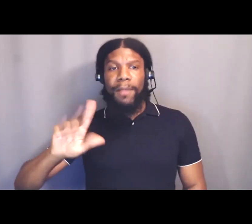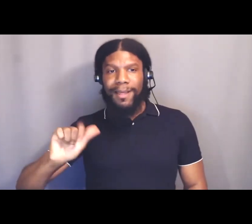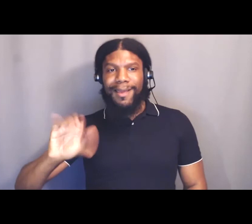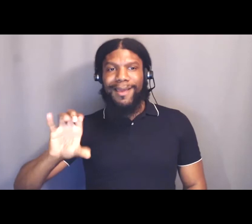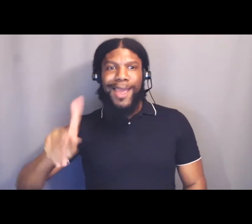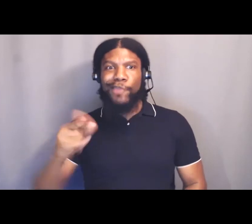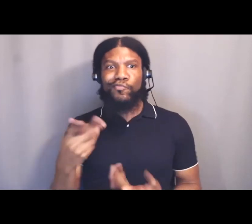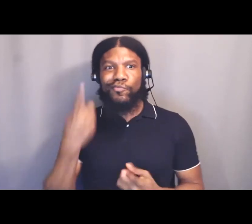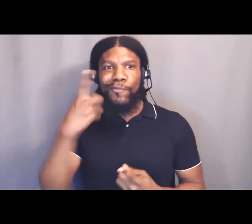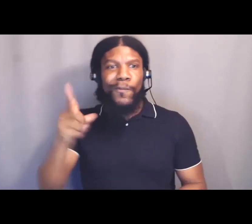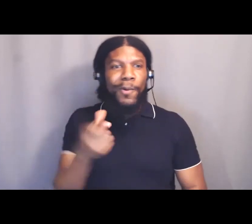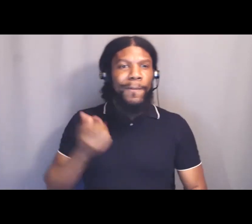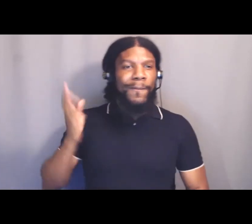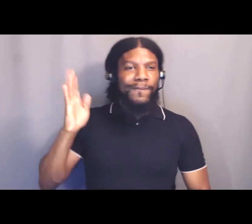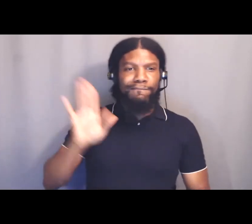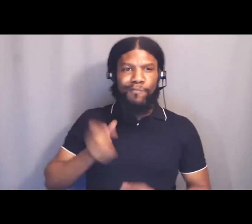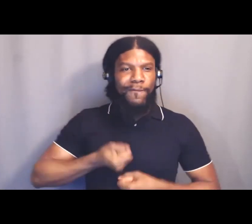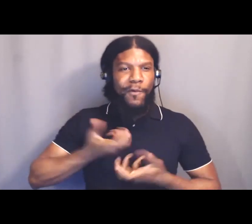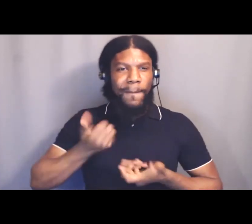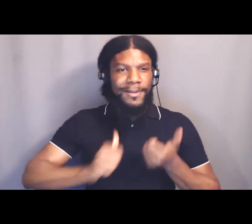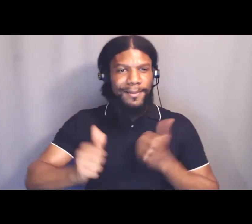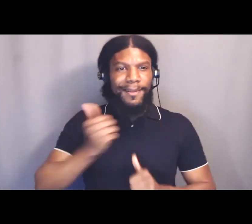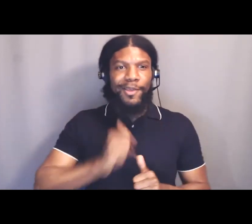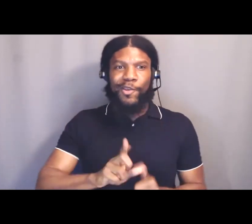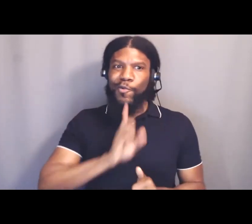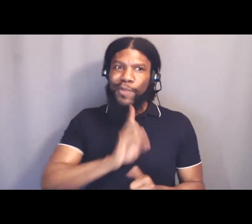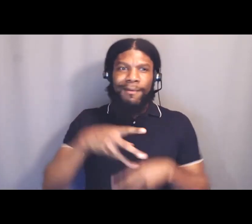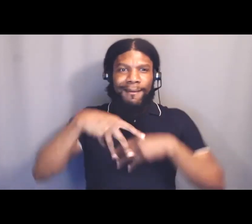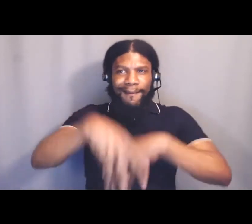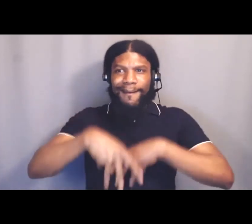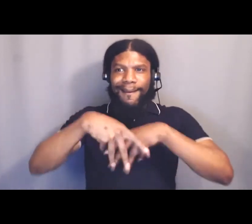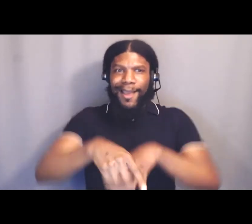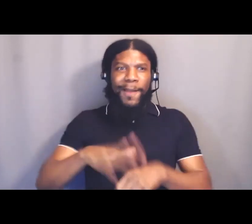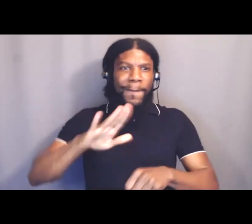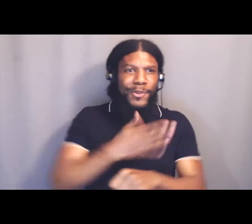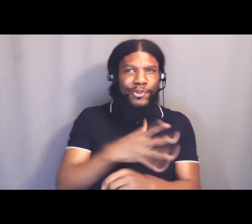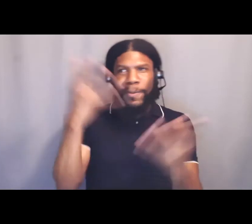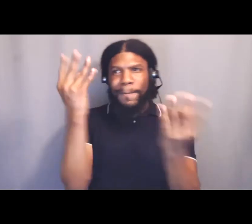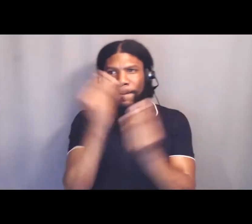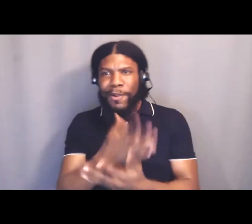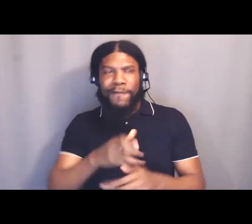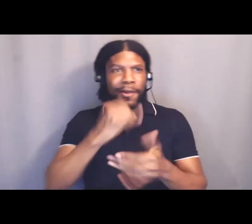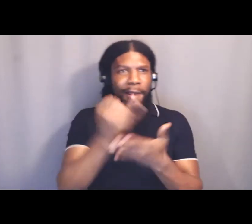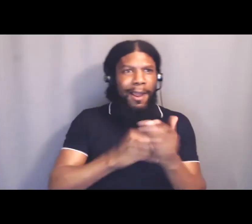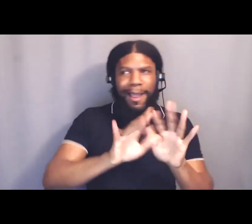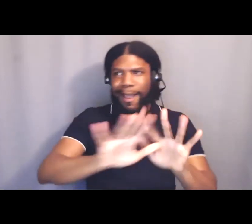So it was kind of a grand entrance and we had some music and he performed some really lovely songs.